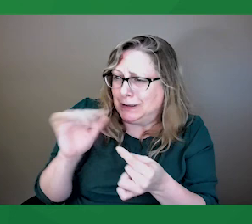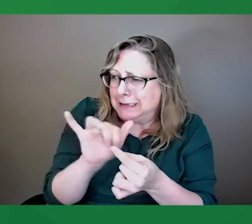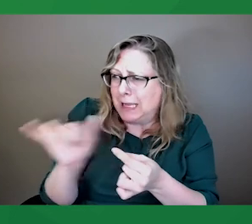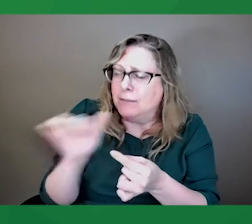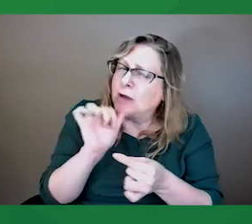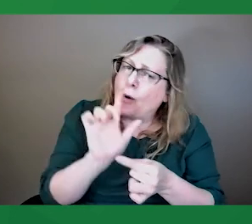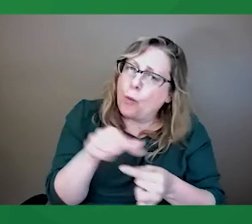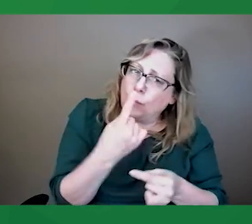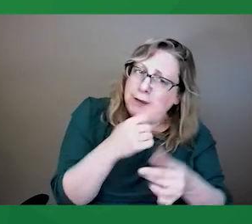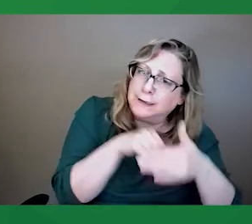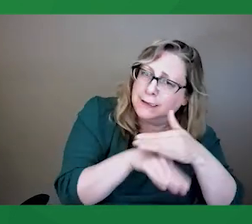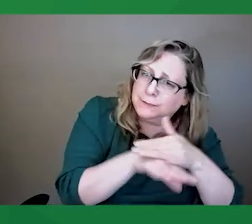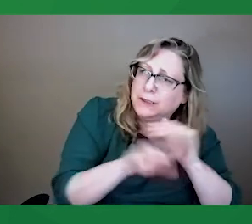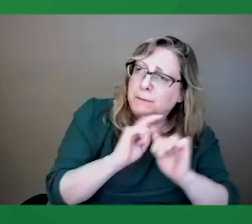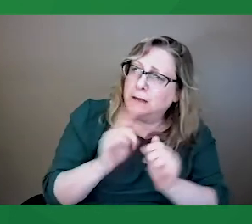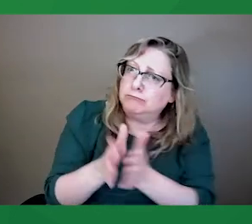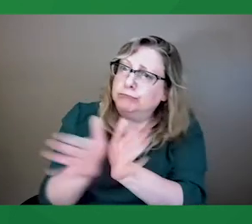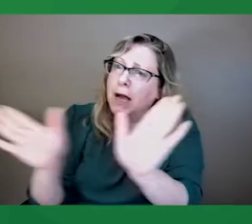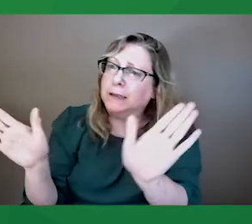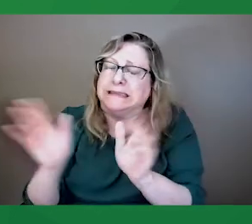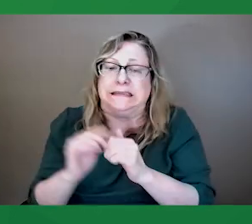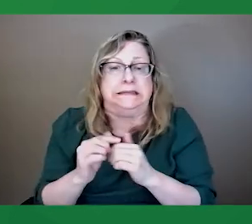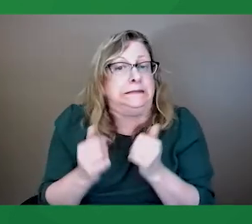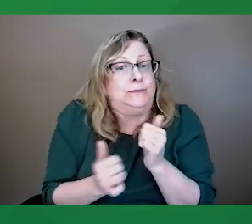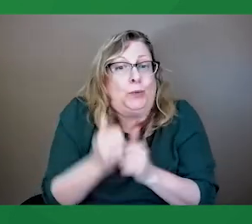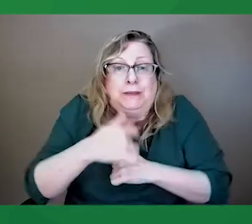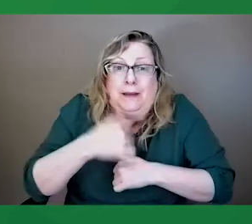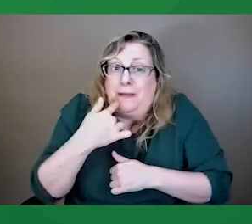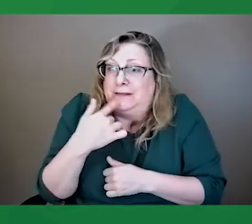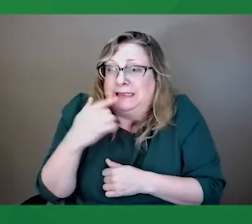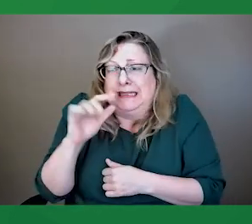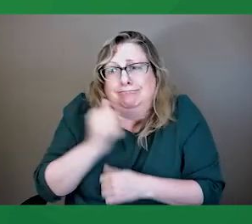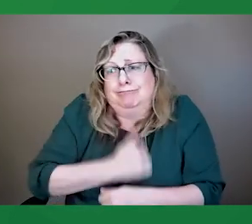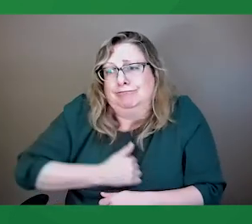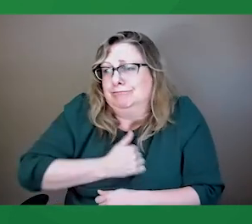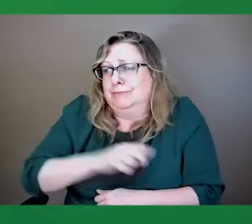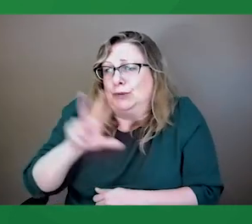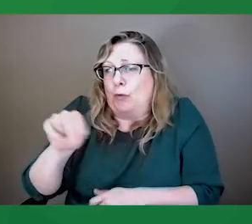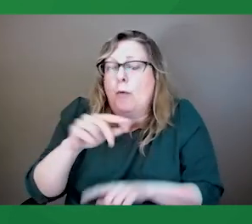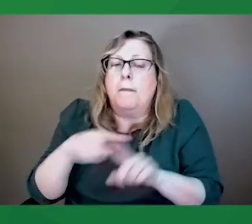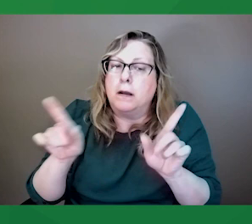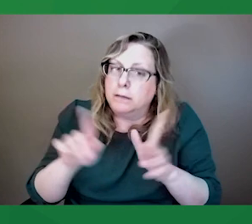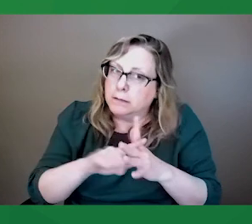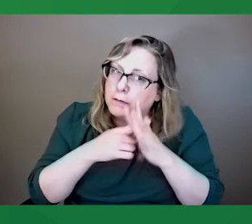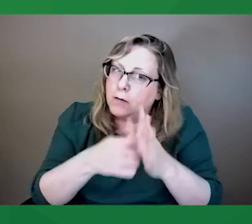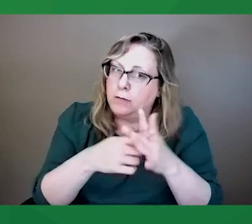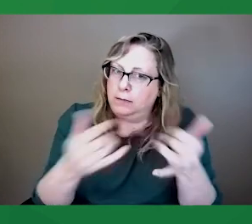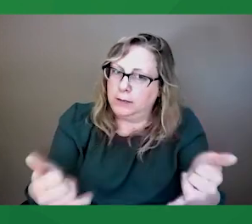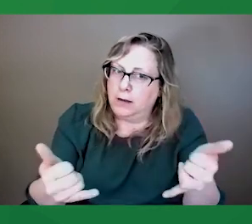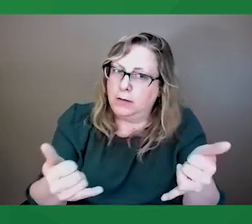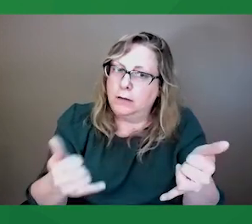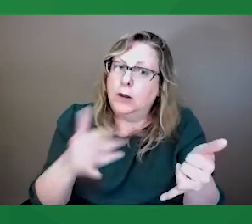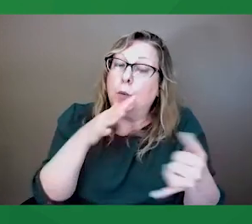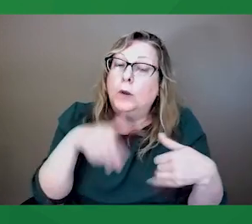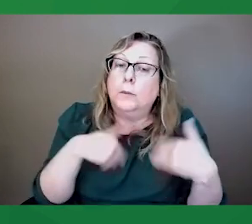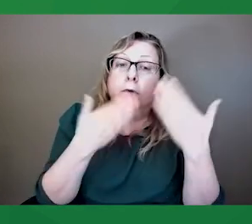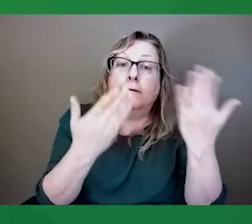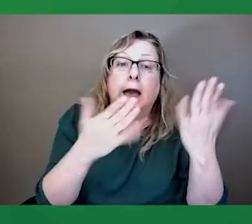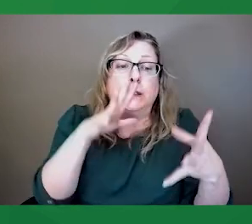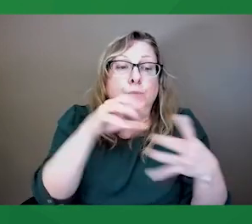Historically, we turned them down because we just never had the time to do it. We are beginning to do it now by providing inclusive design programming